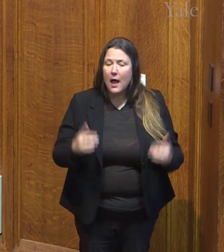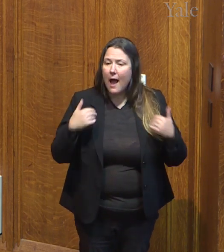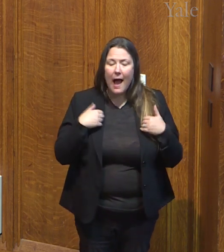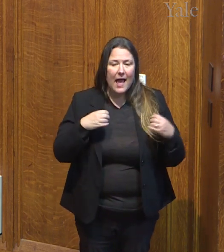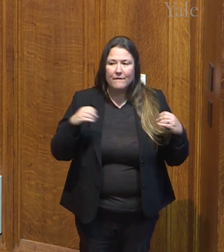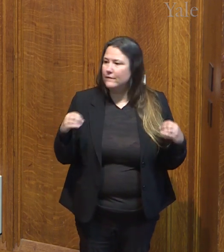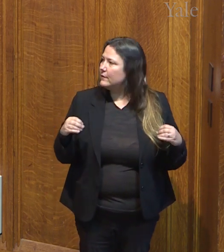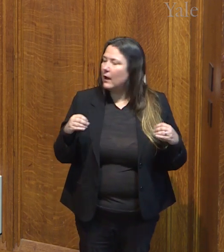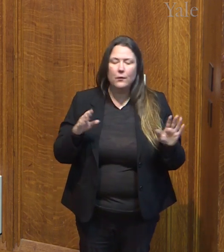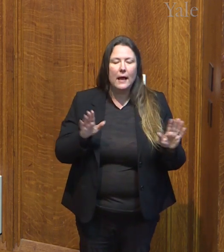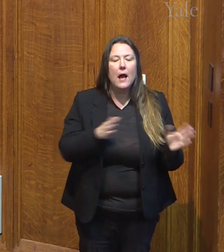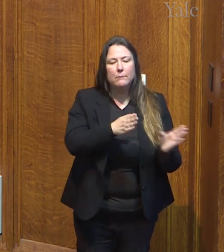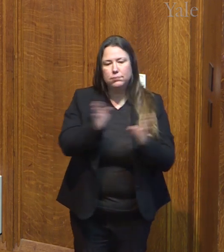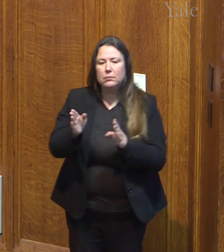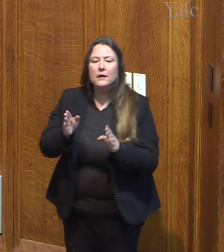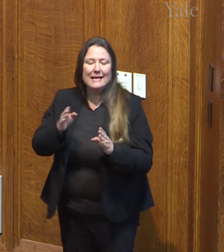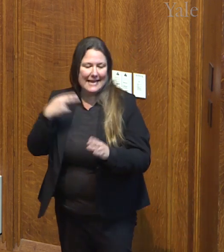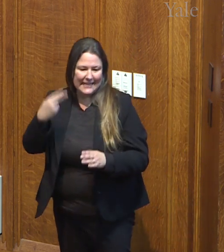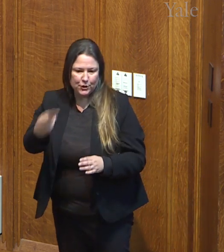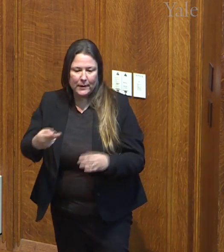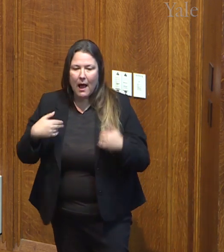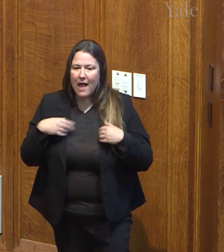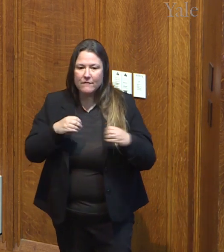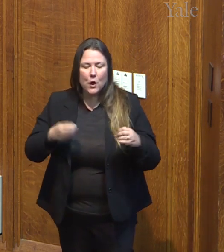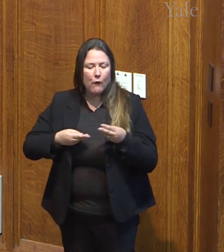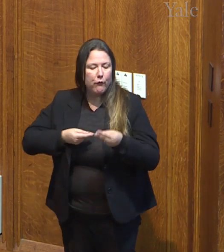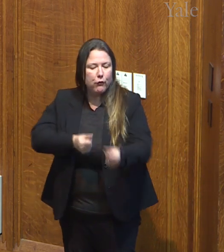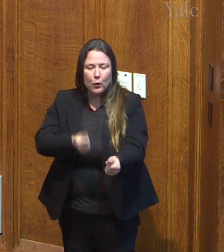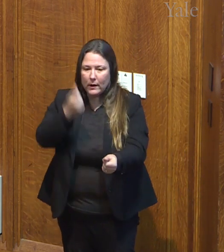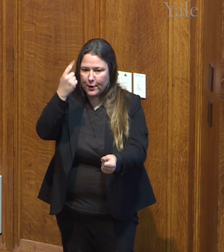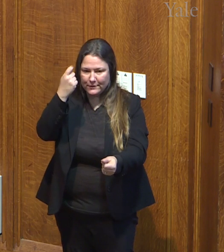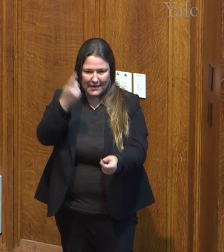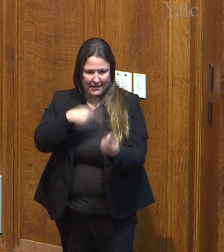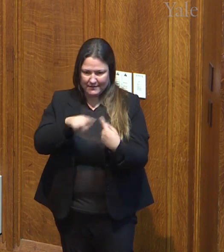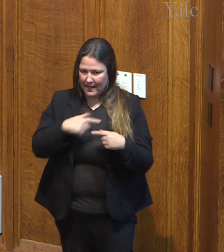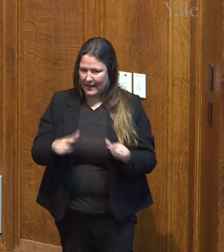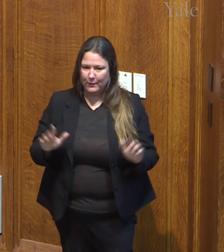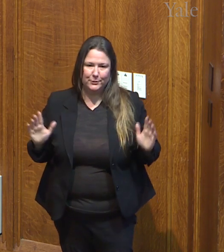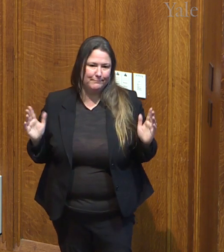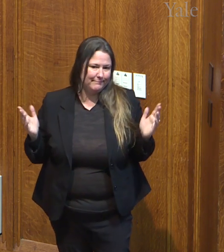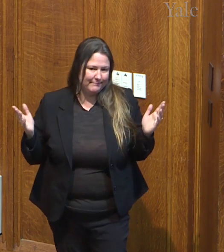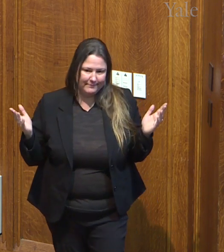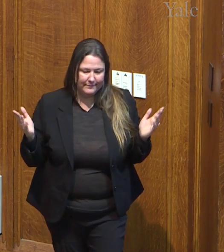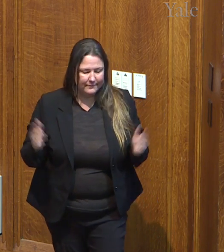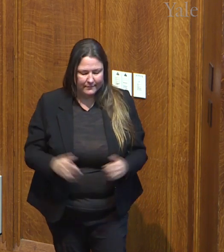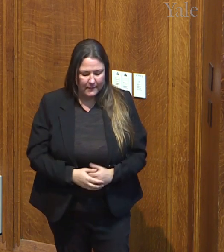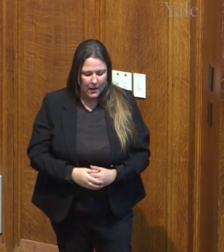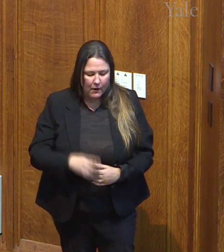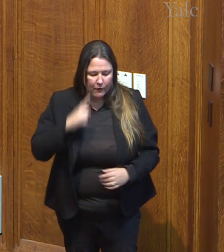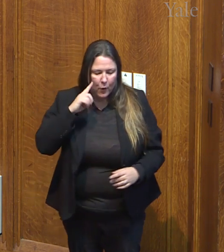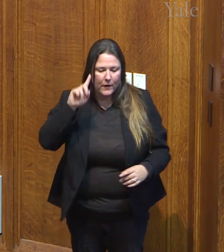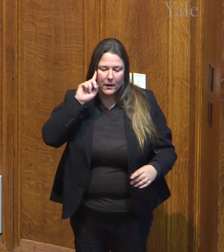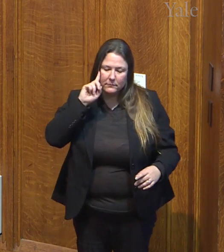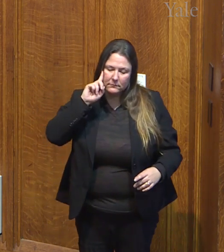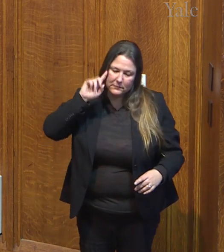Moving on to the history now. I have no fluent understanding of the signed languages of the profoundly Deaf, but the grace